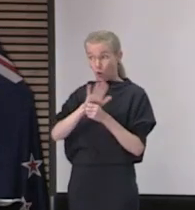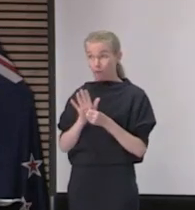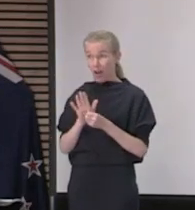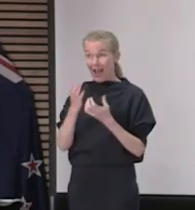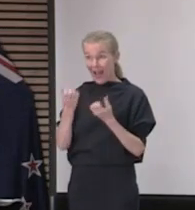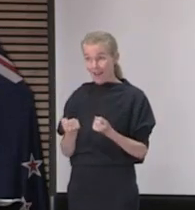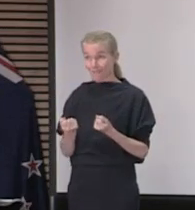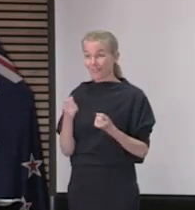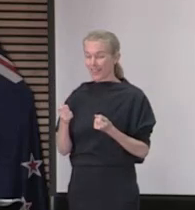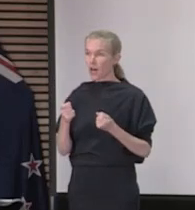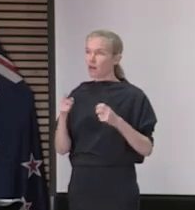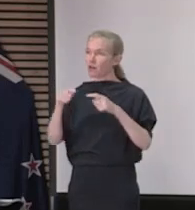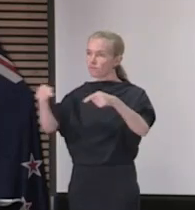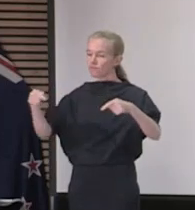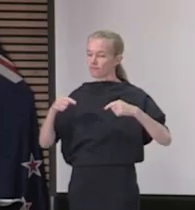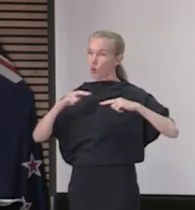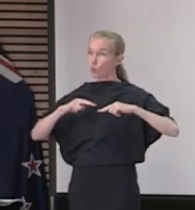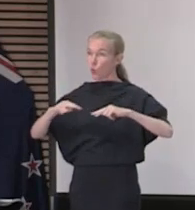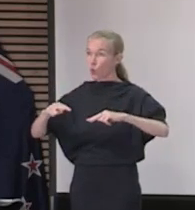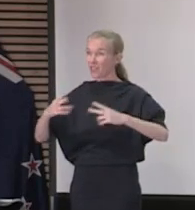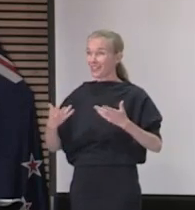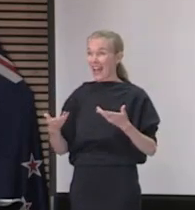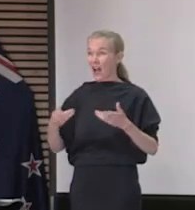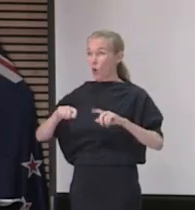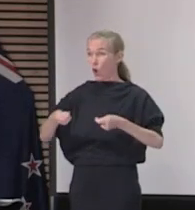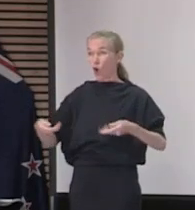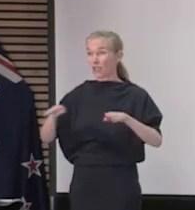And the medical officerof health will make a decisionabout who needs testing.